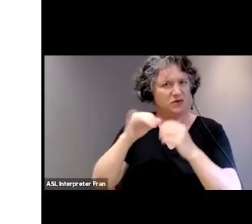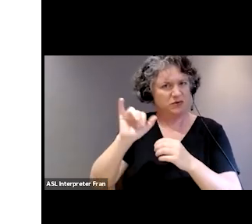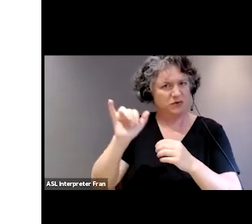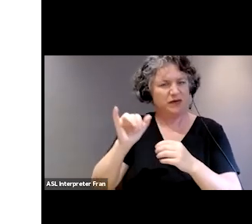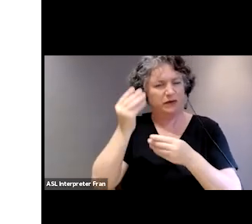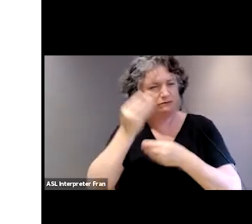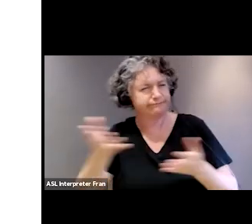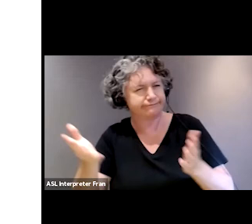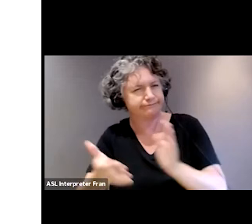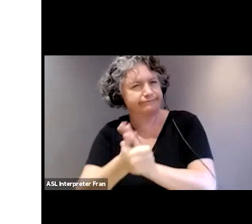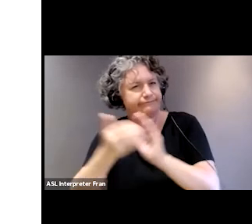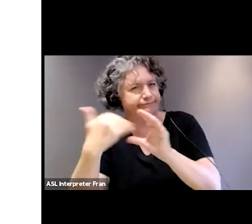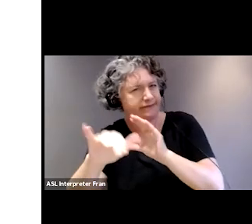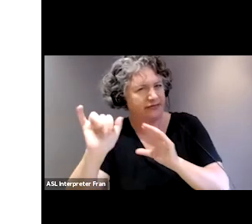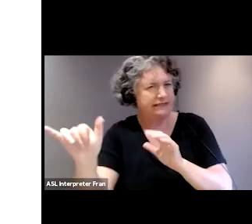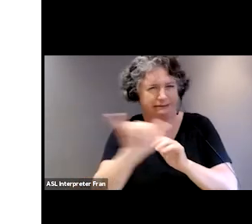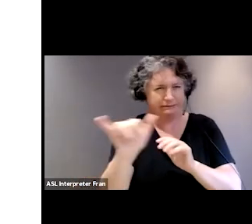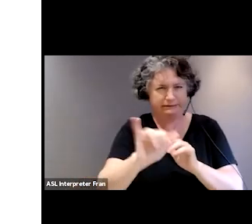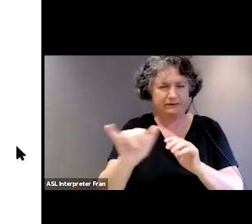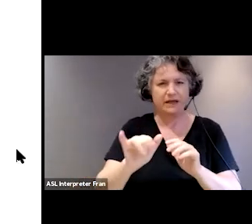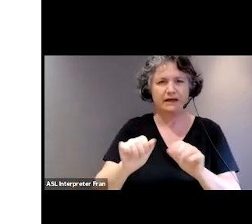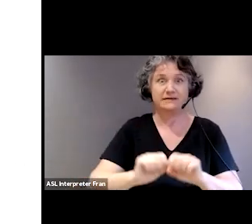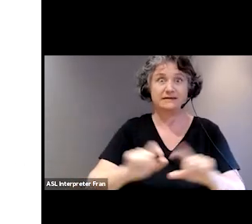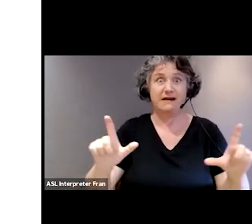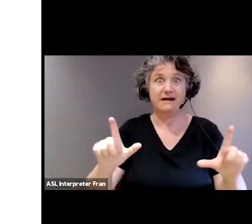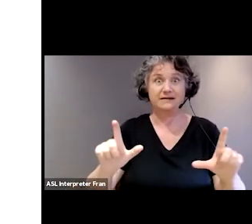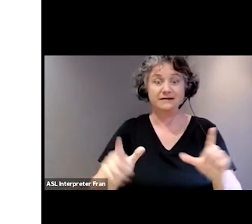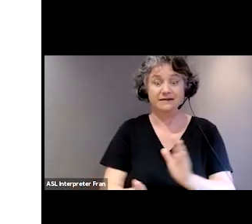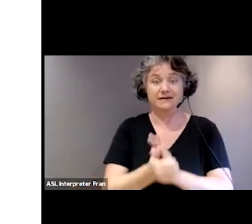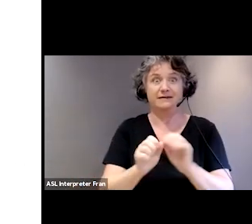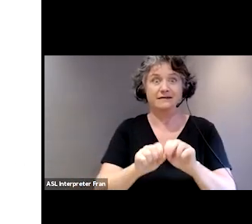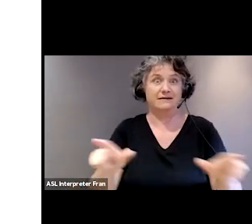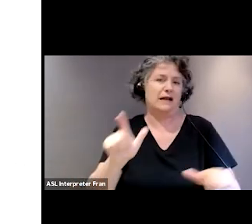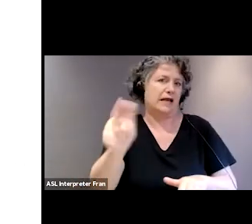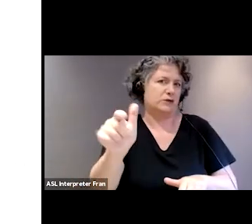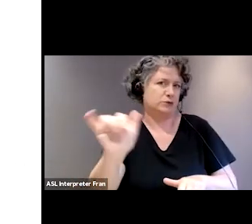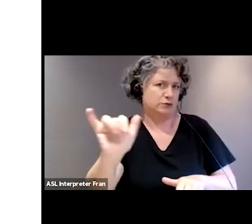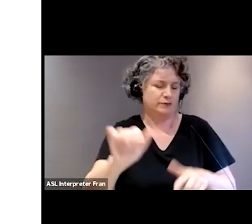open seven days a week from 8: 00 a.m. to 8:00 p.m.. Another resource that is great is VAX fact from the Scarborough health network. It is a one to one phone consultation with